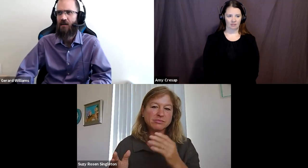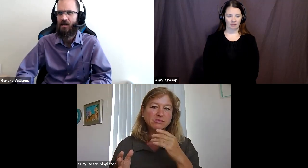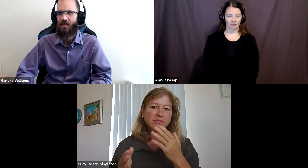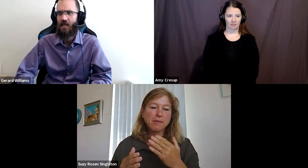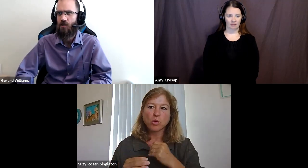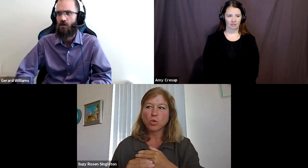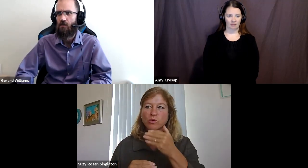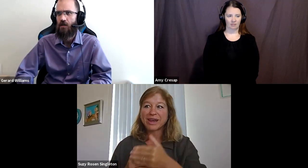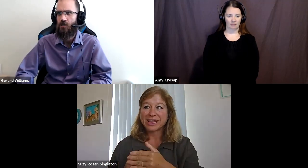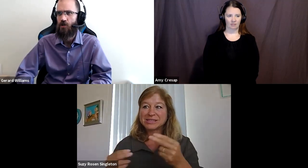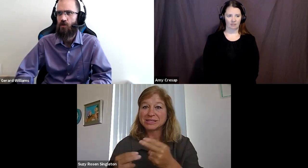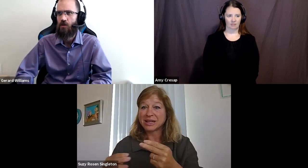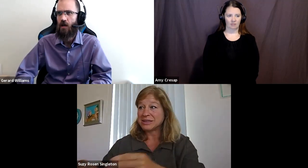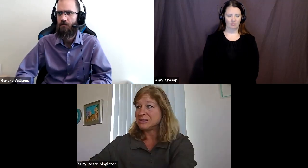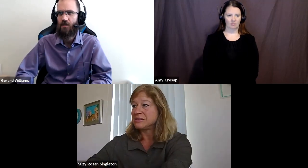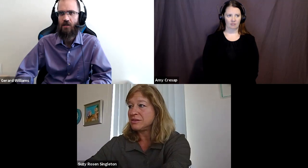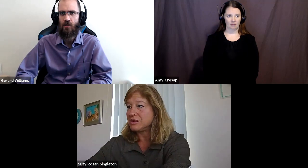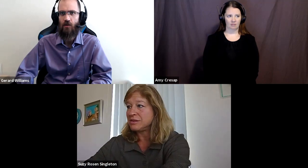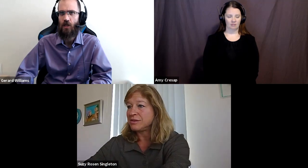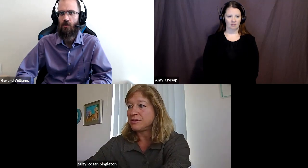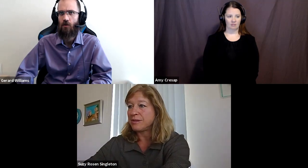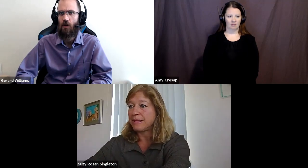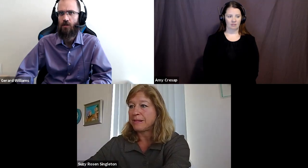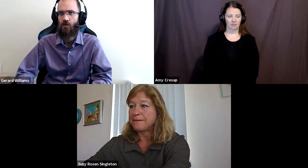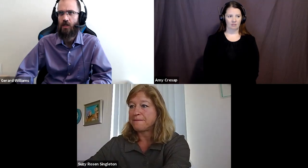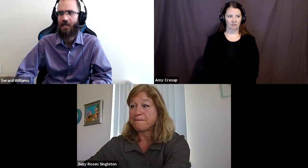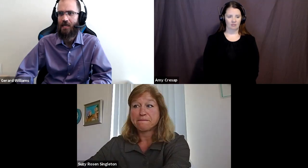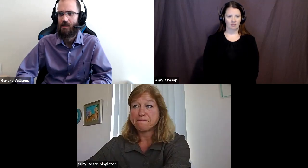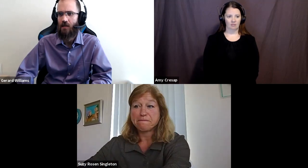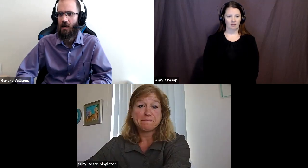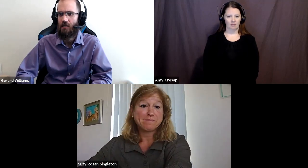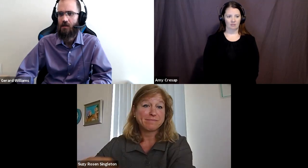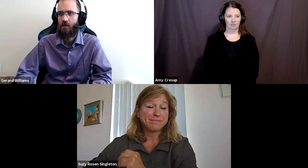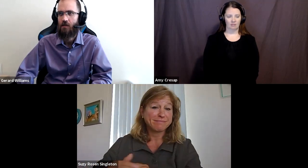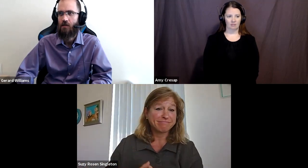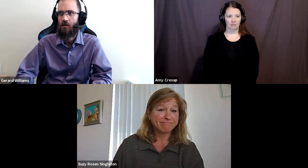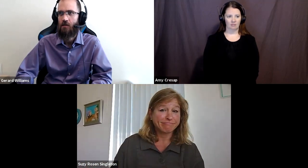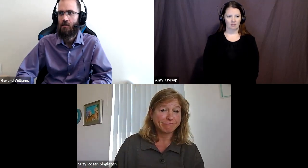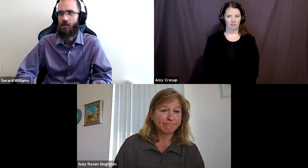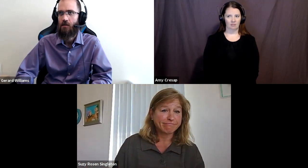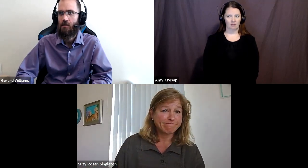having a technical issue. Potentially go on to the next slide.